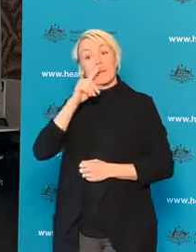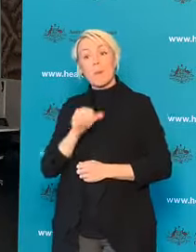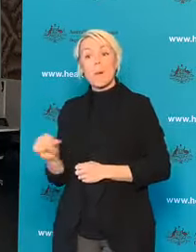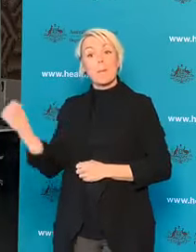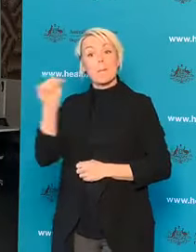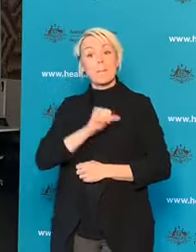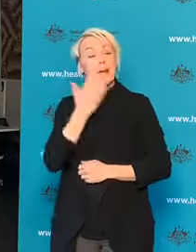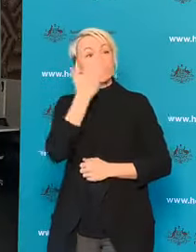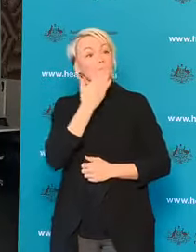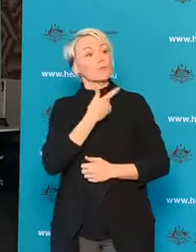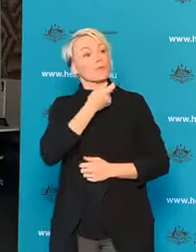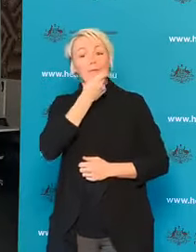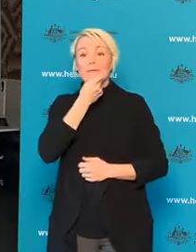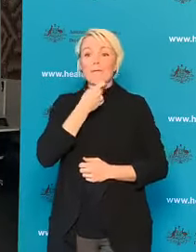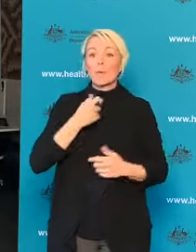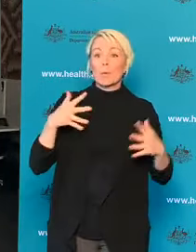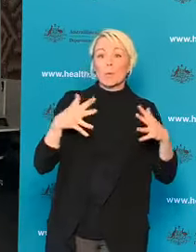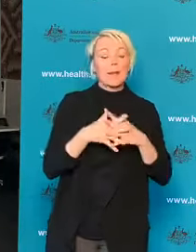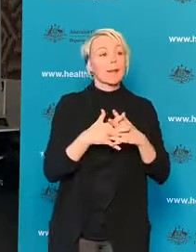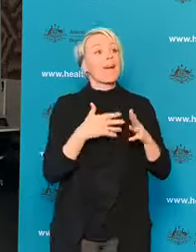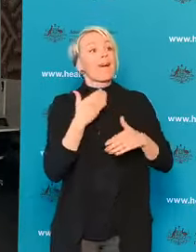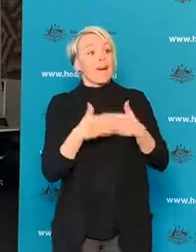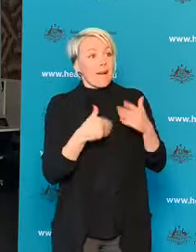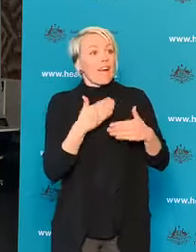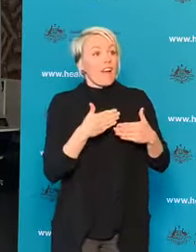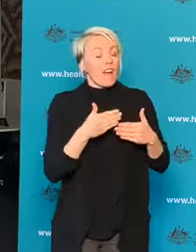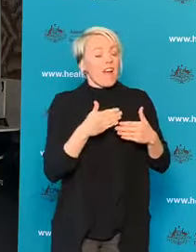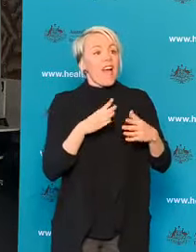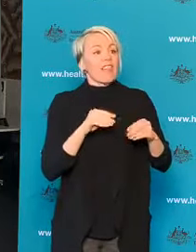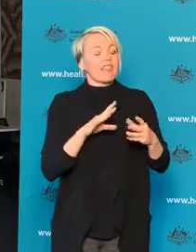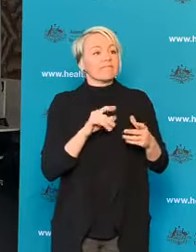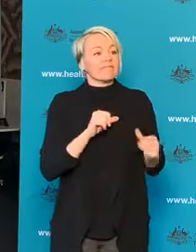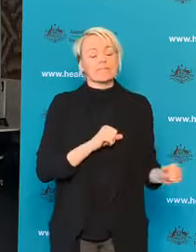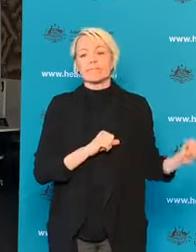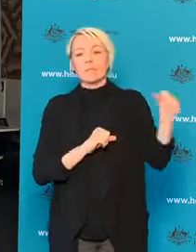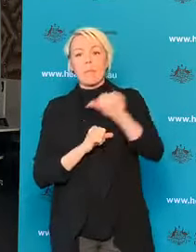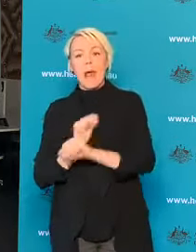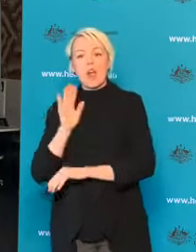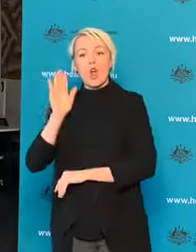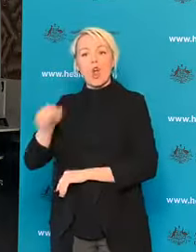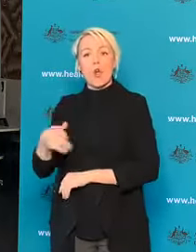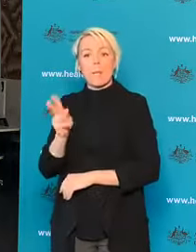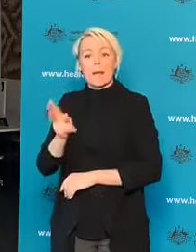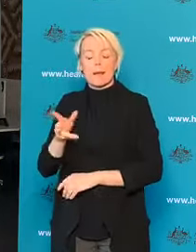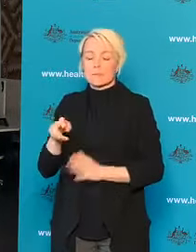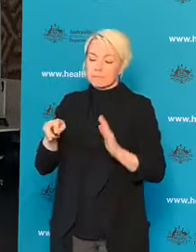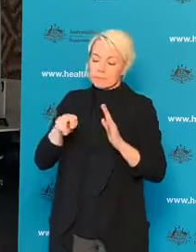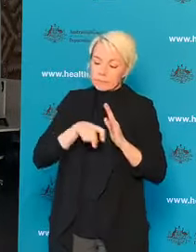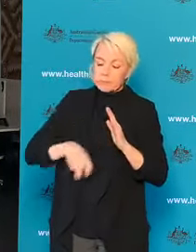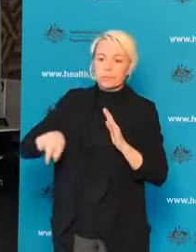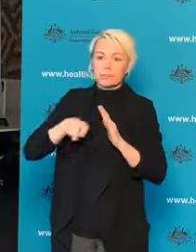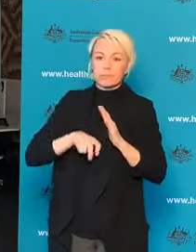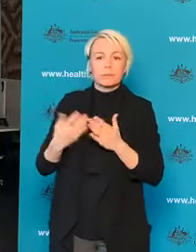over the last few weeks who have now gone back to doing their studies at home. We do know that their teachers are doing a